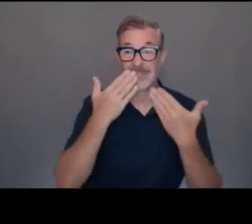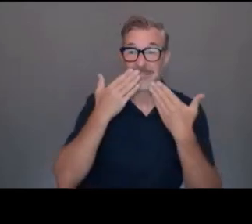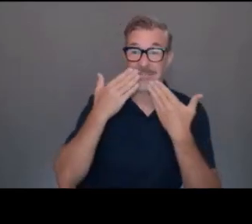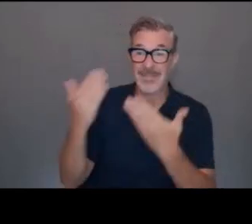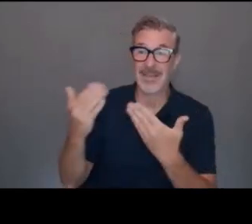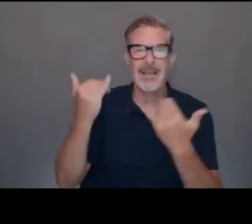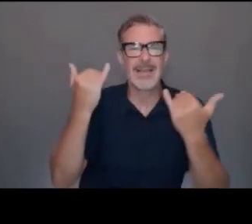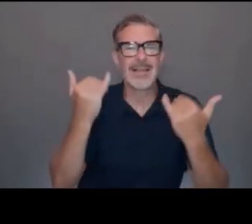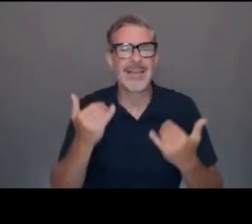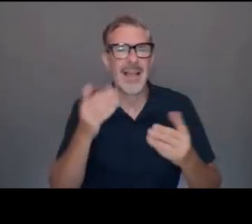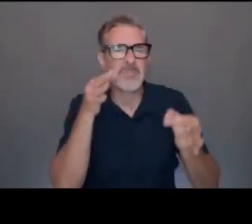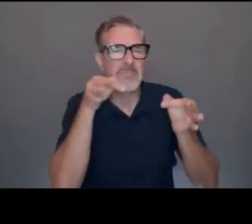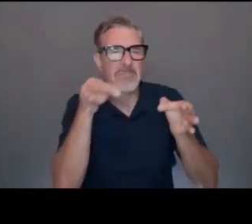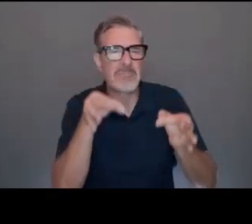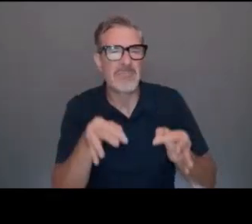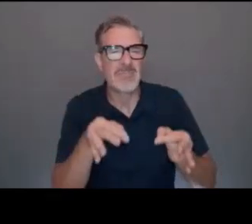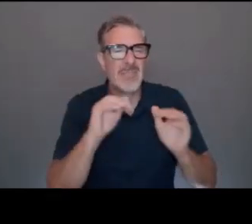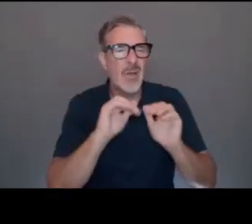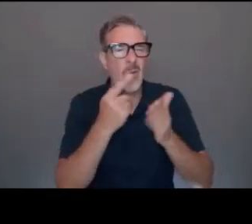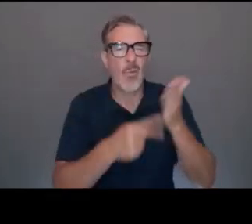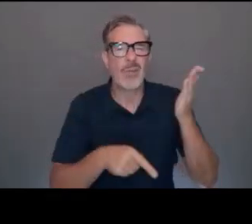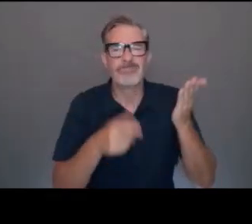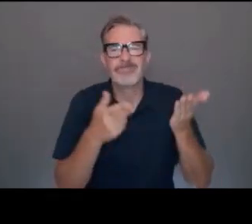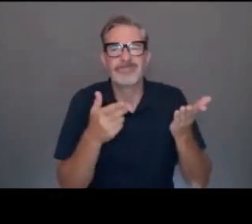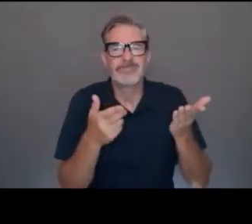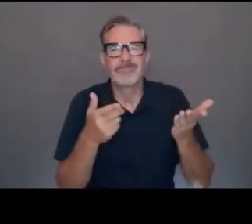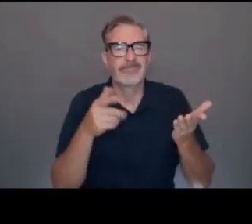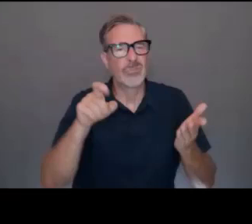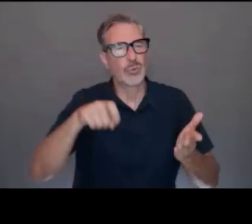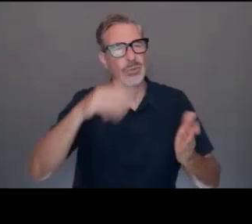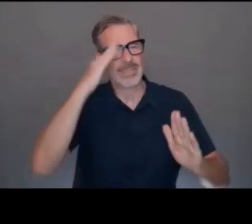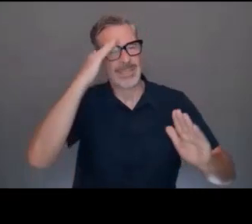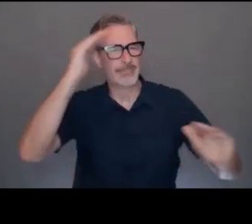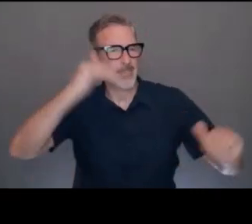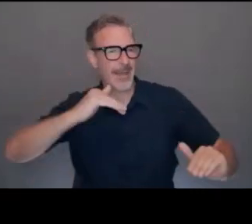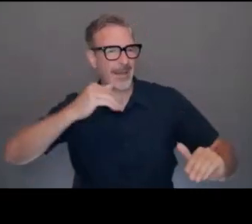the application process itself, in particular for the Circulation and Touring component.